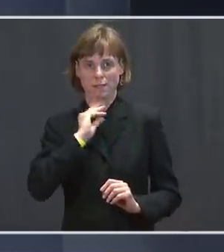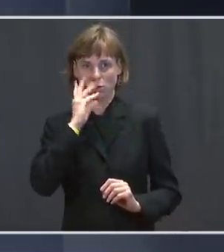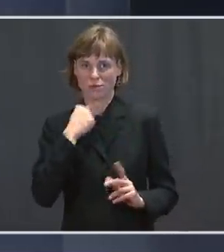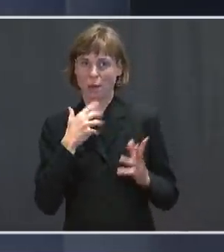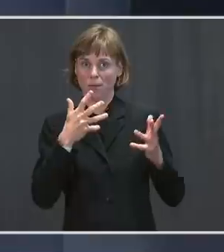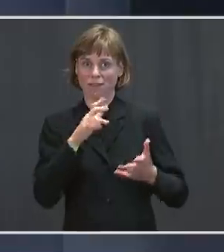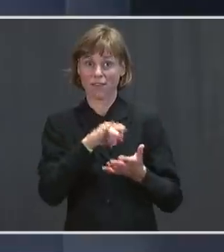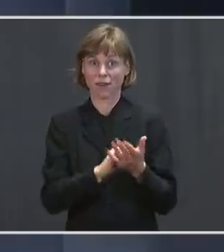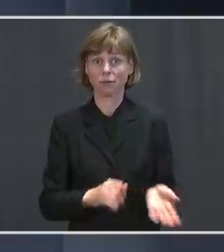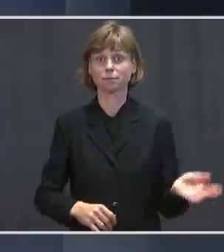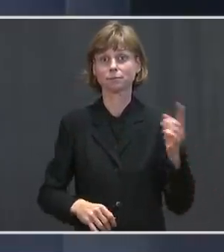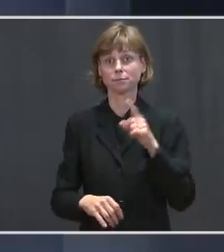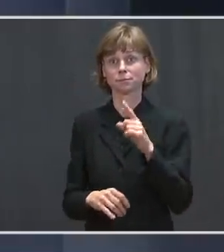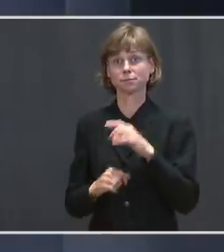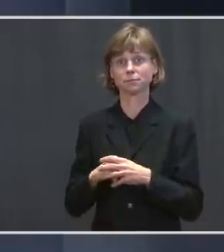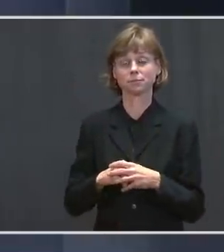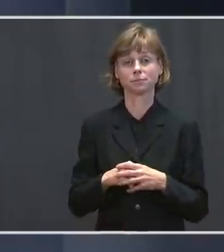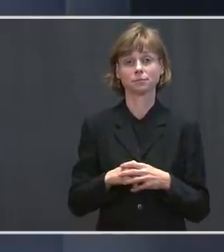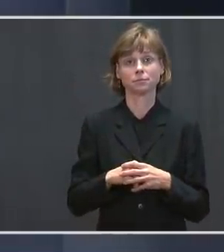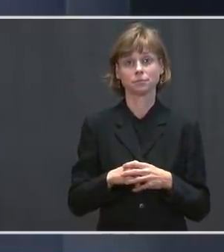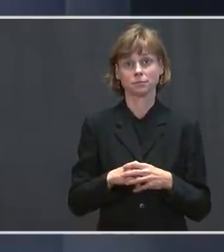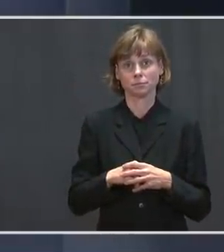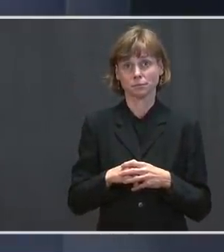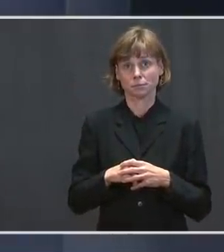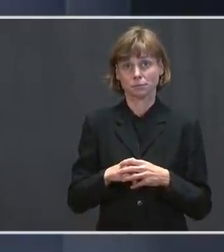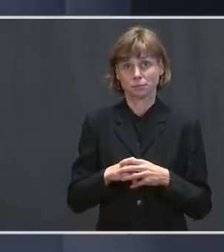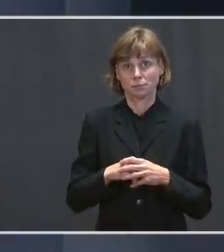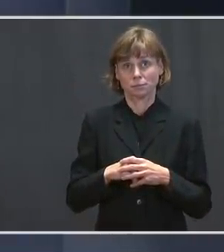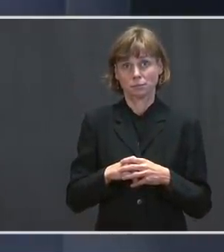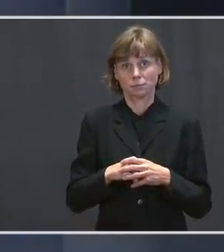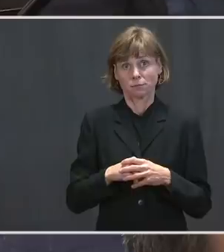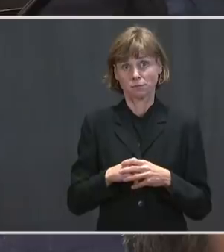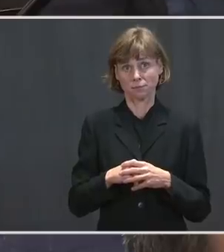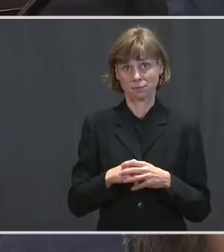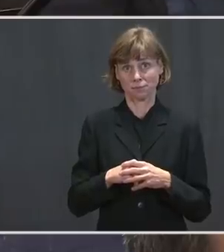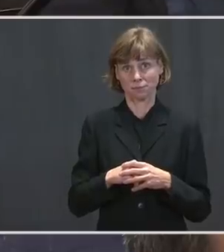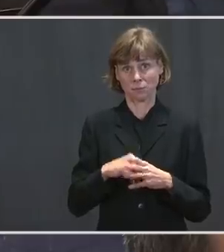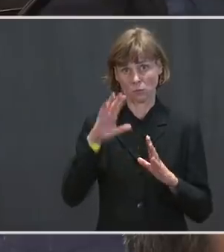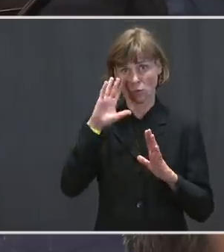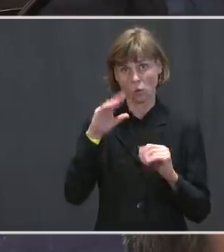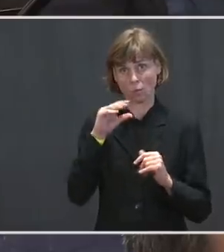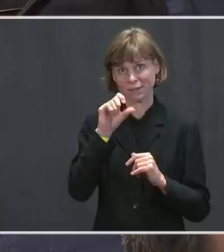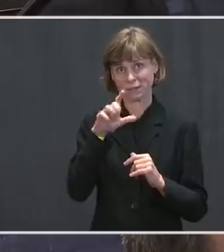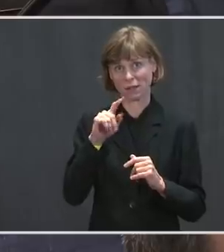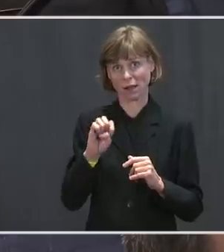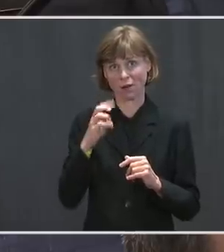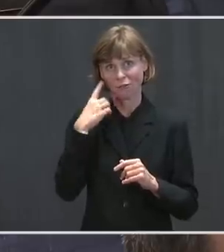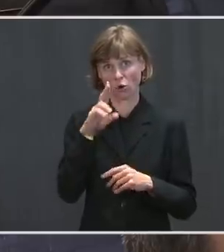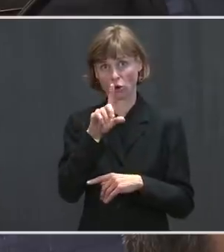Can you give us a sense of the scope and scale of US commitment to COVAX beyond the $4 billion